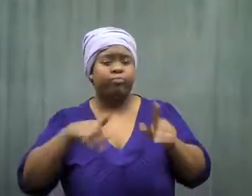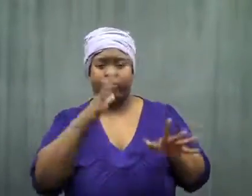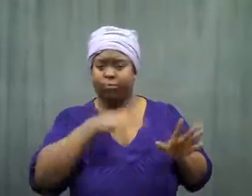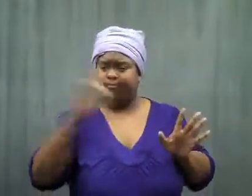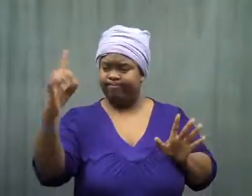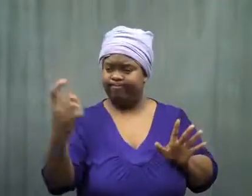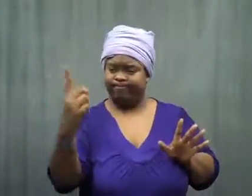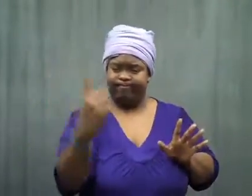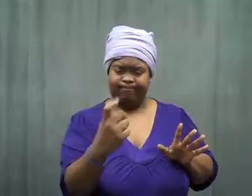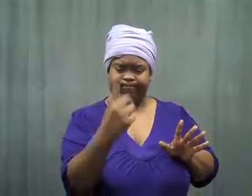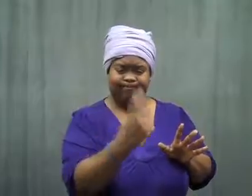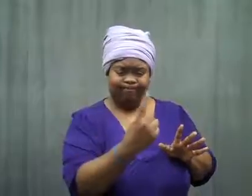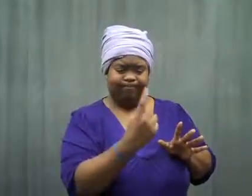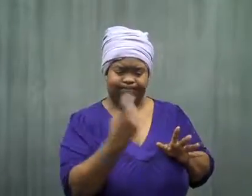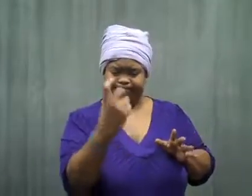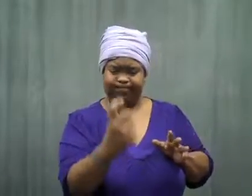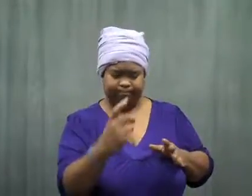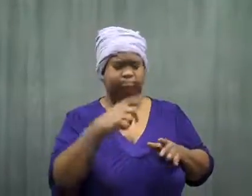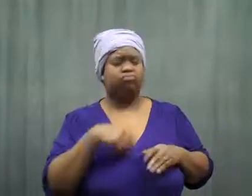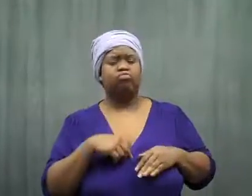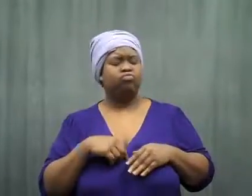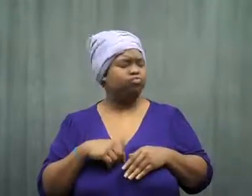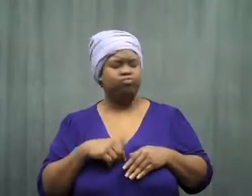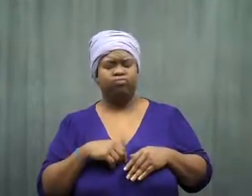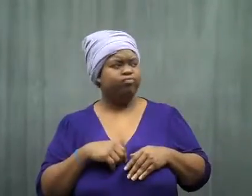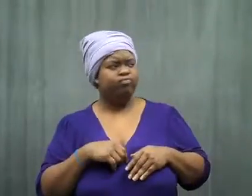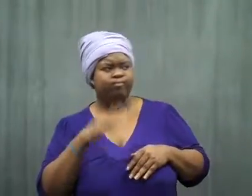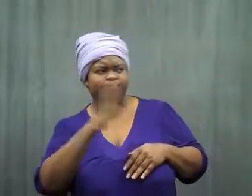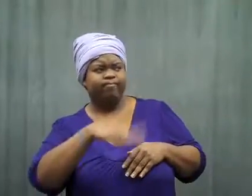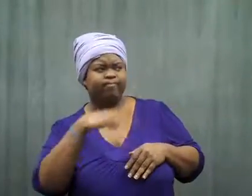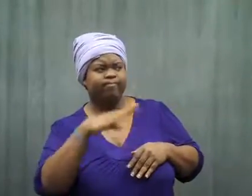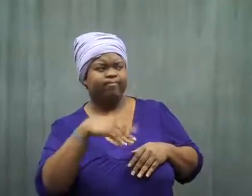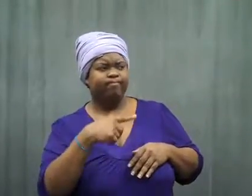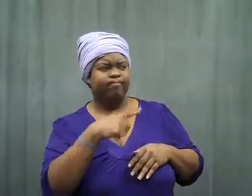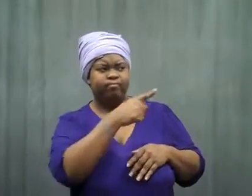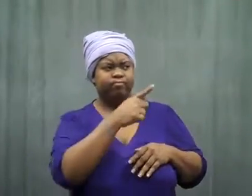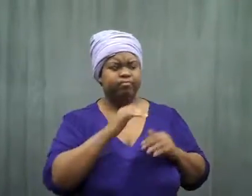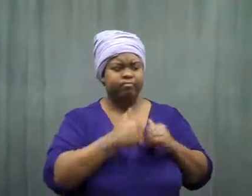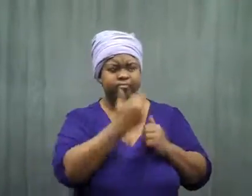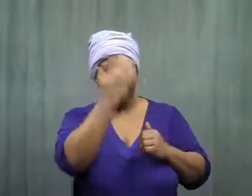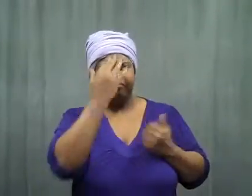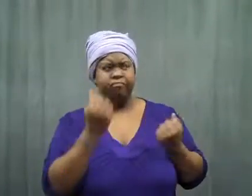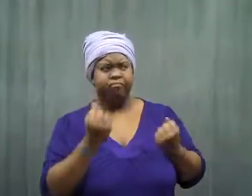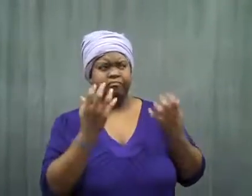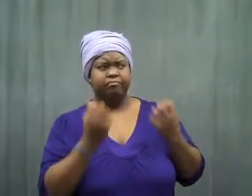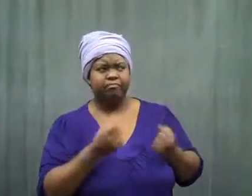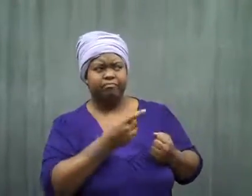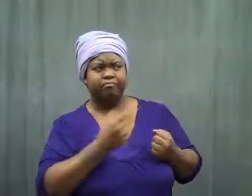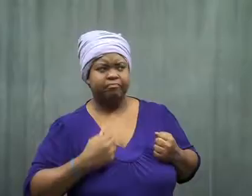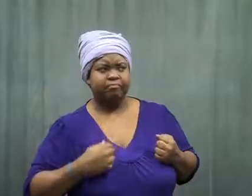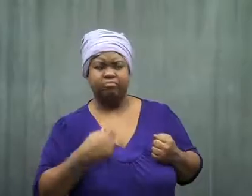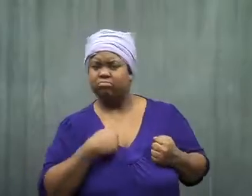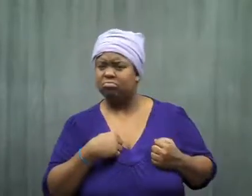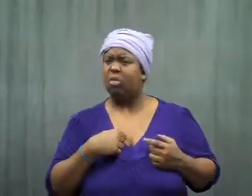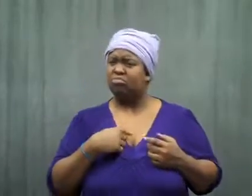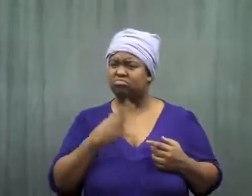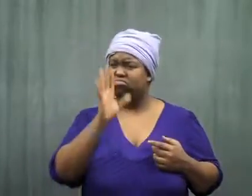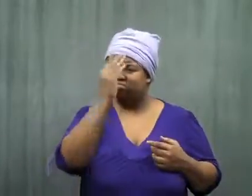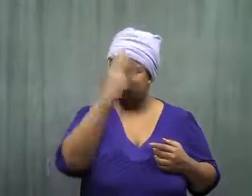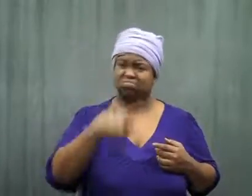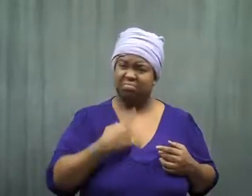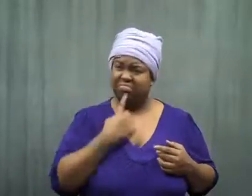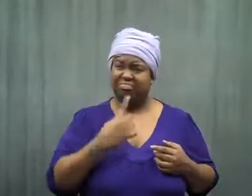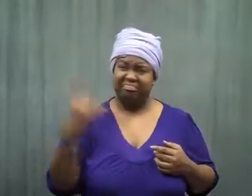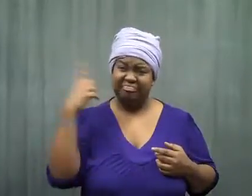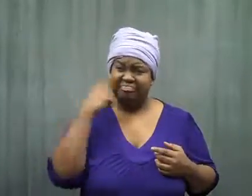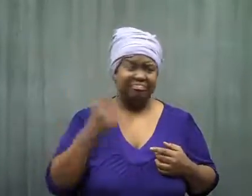The woman came up to me, and asked me how I knew sign.